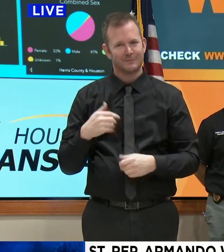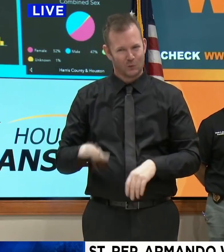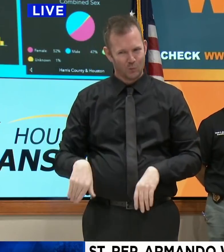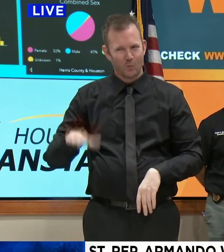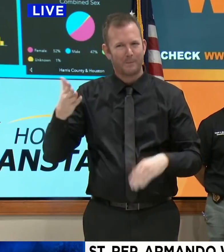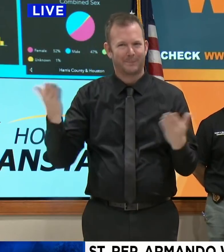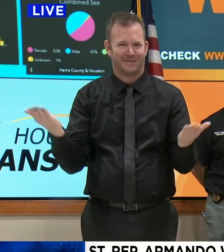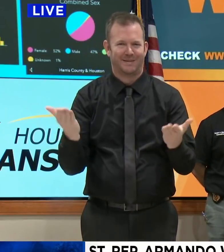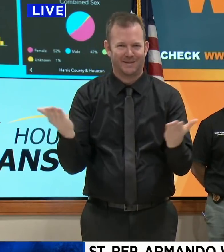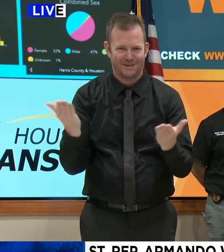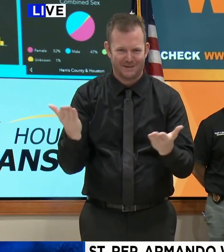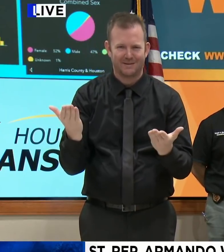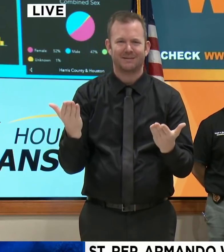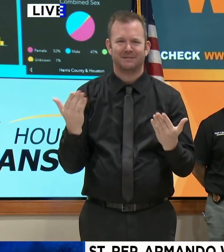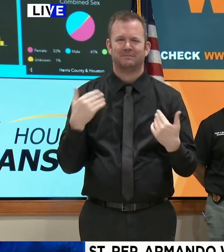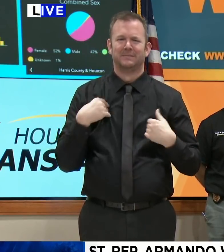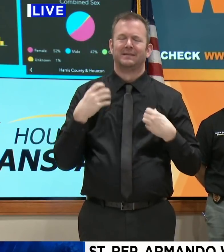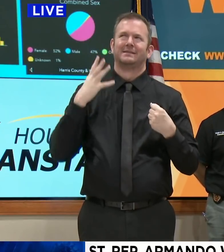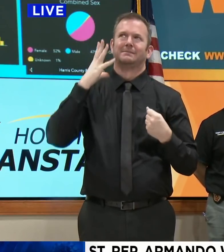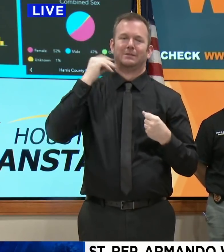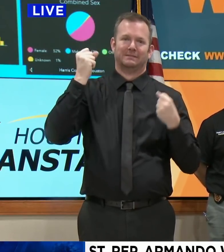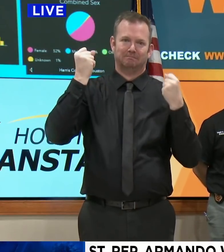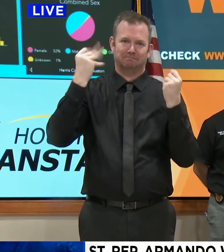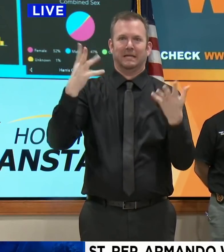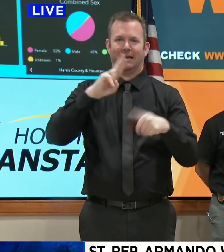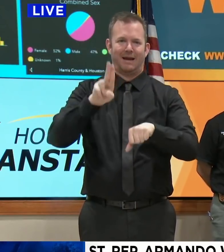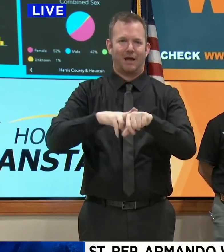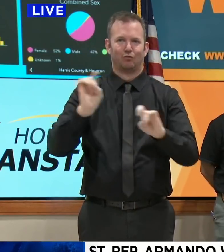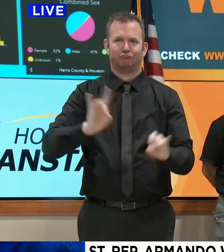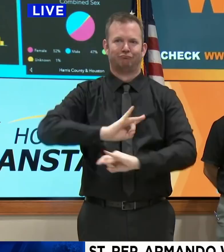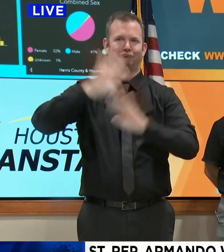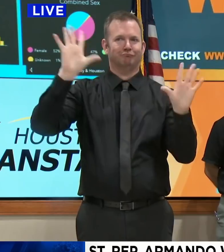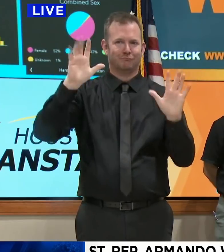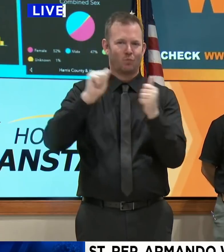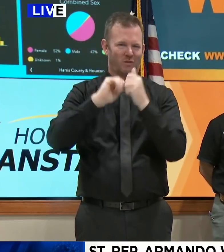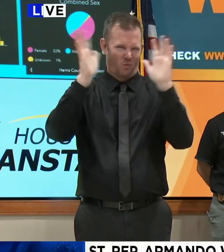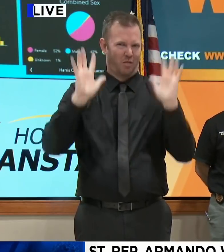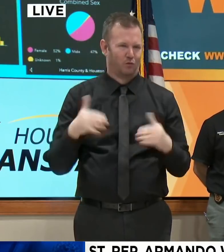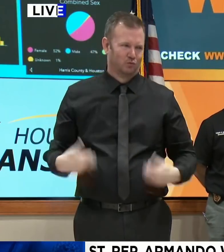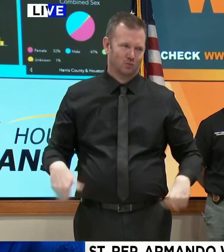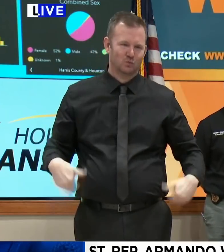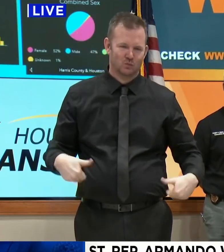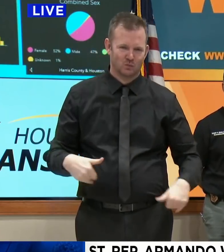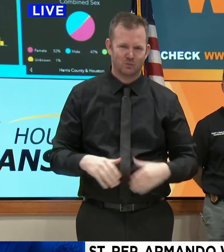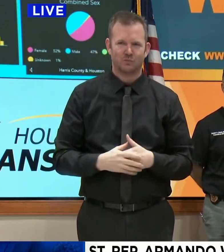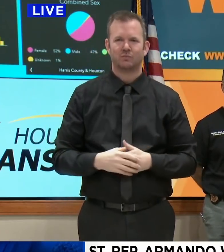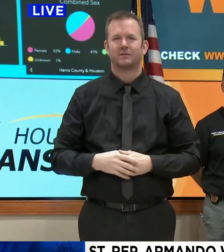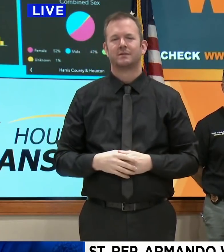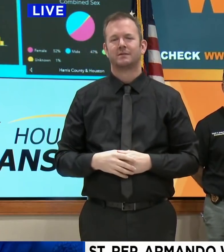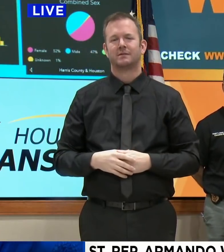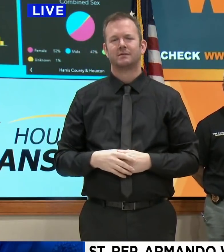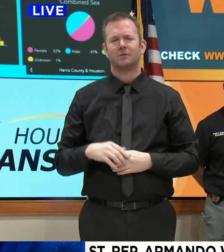Harris County we need to save lives. And also save save lives. And also save livelihoods as a lifelong livelihoods as a lifelong resident of Harris County I’ve resident of Harris County I’ve gone through a number of gone through a number of natural disasters with all of